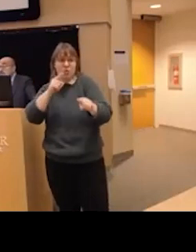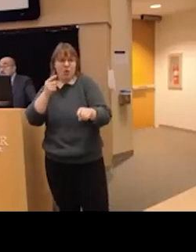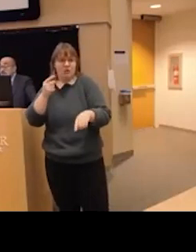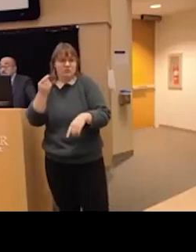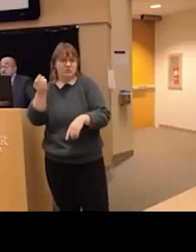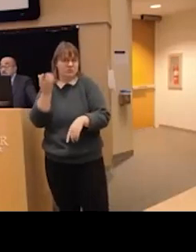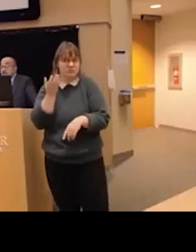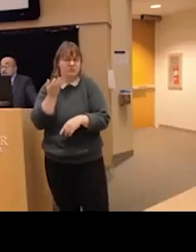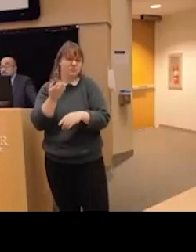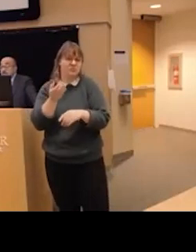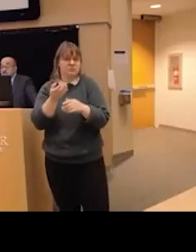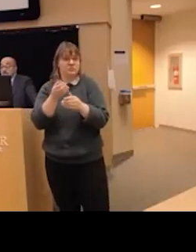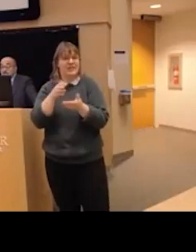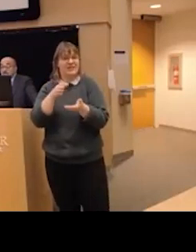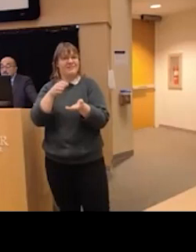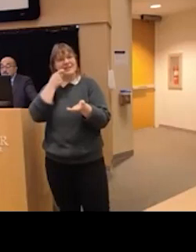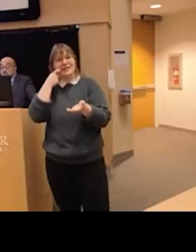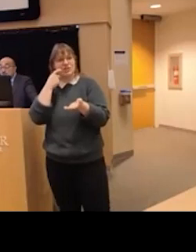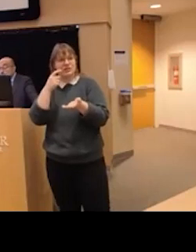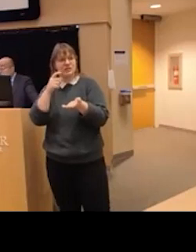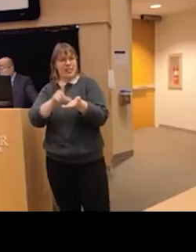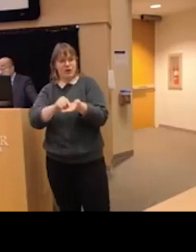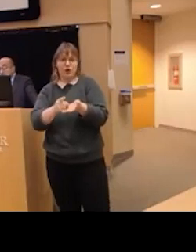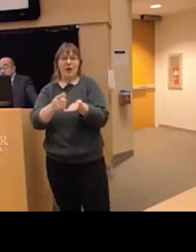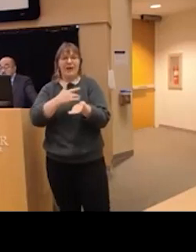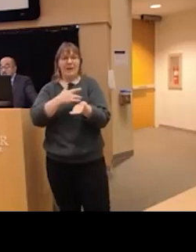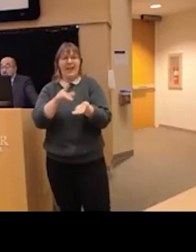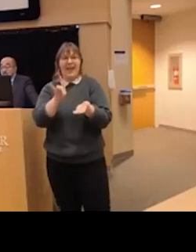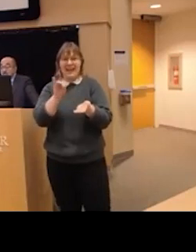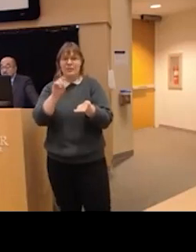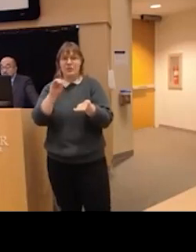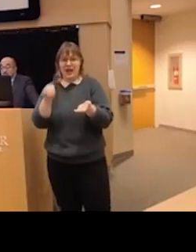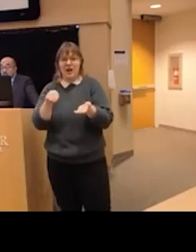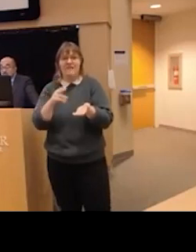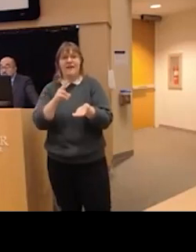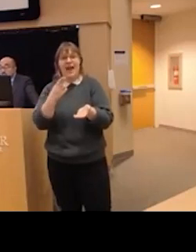the addiction literature that 80% of heroin uses started with prescription opioids and 50% of those